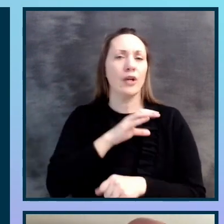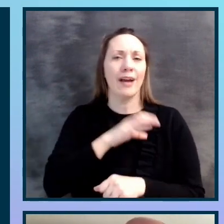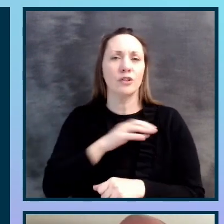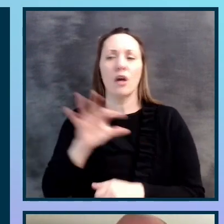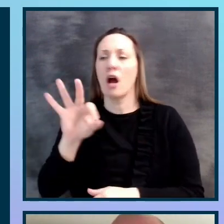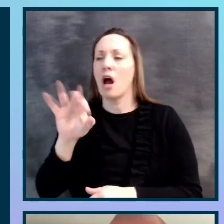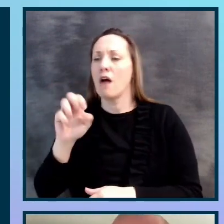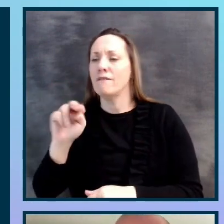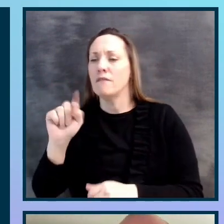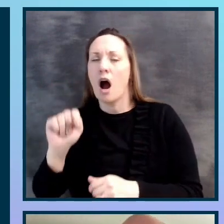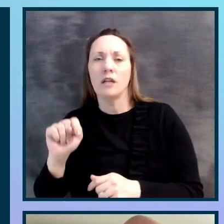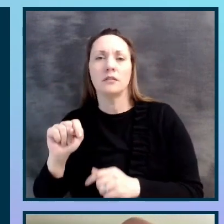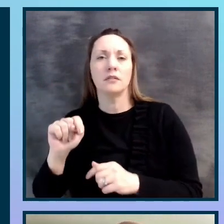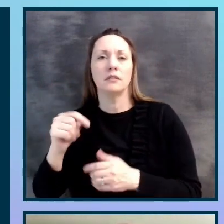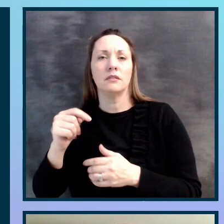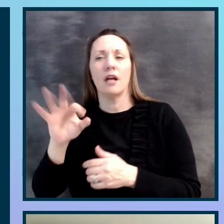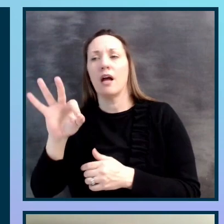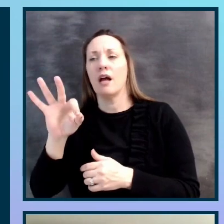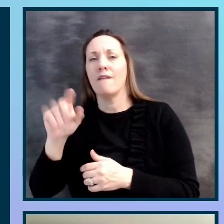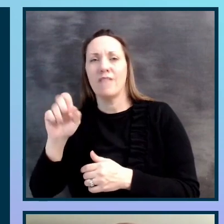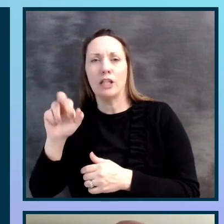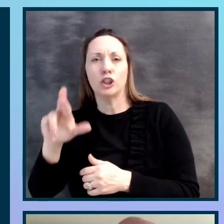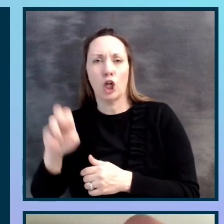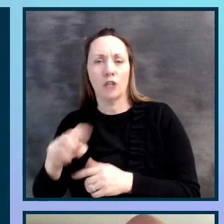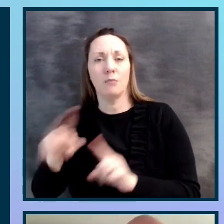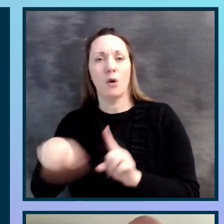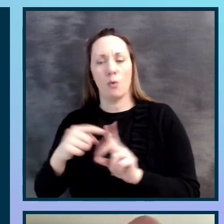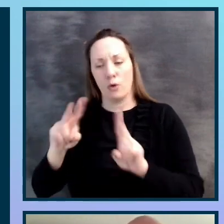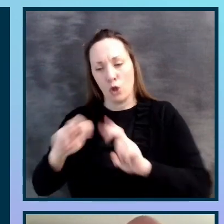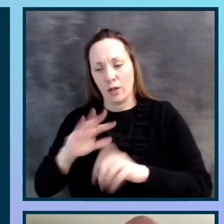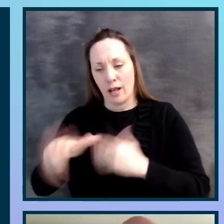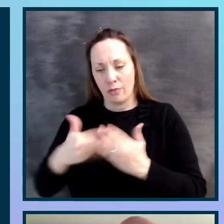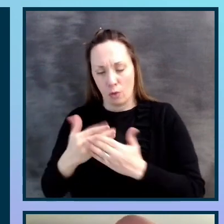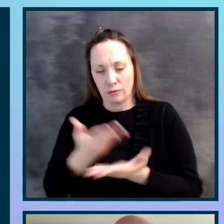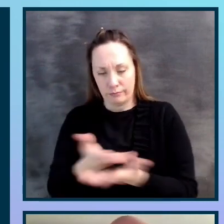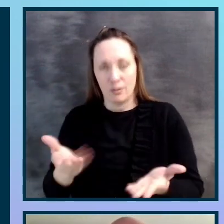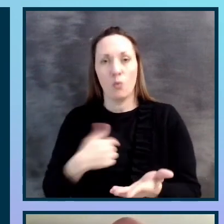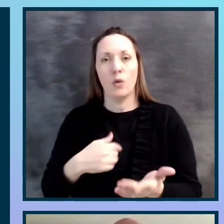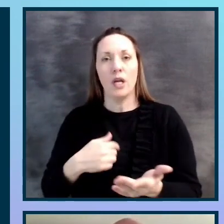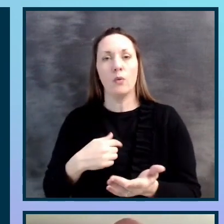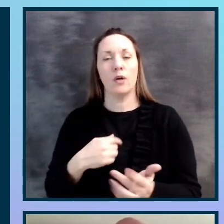But when we were looking at the user characteristics, we were evaluating whether we were absolutely certain